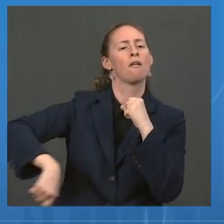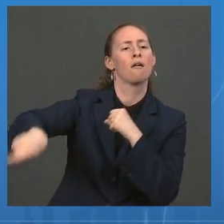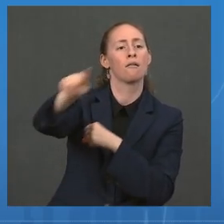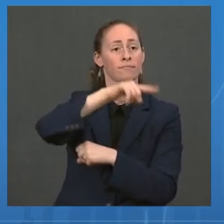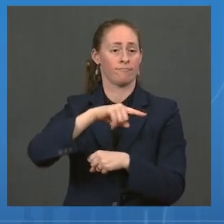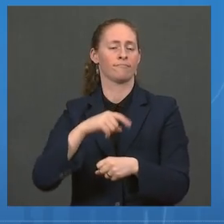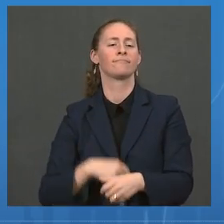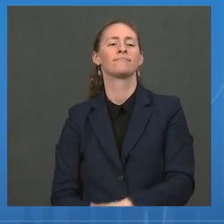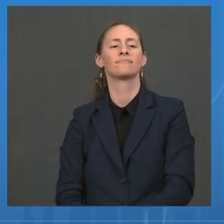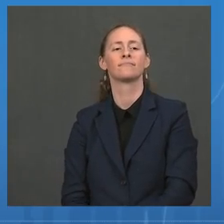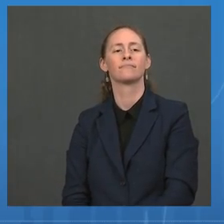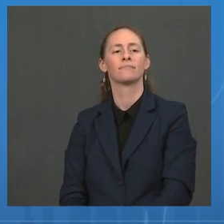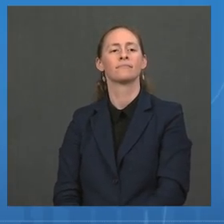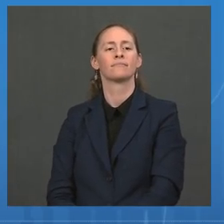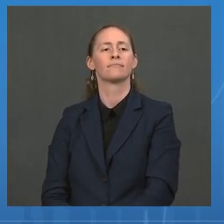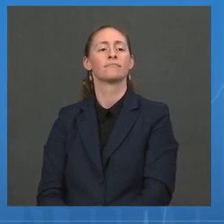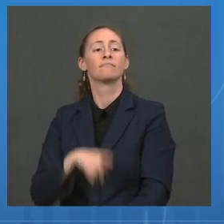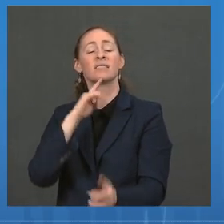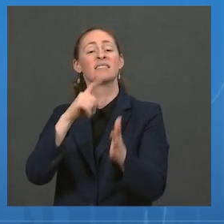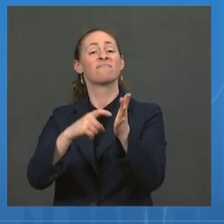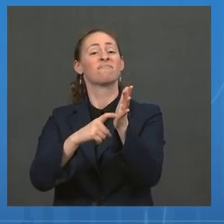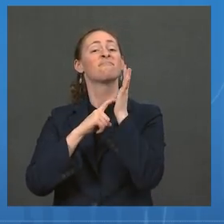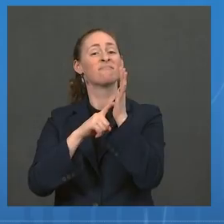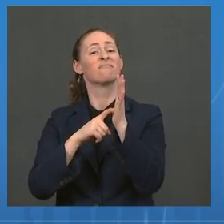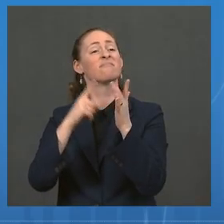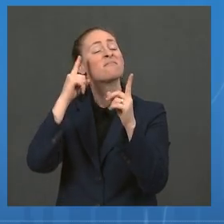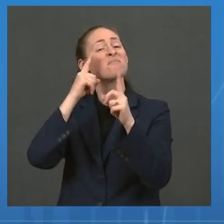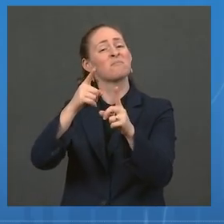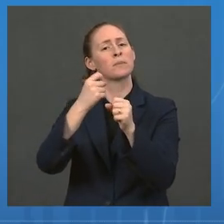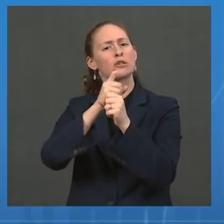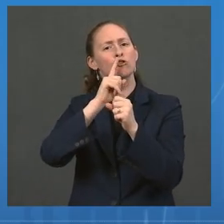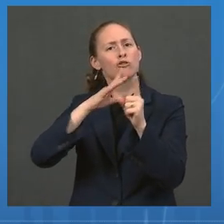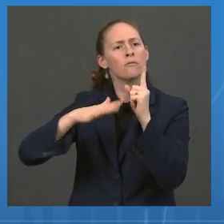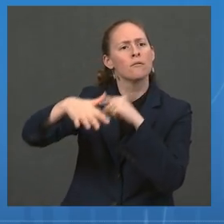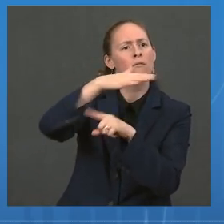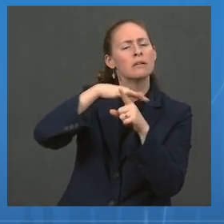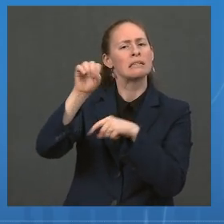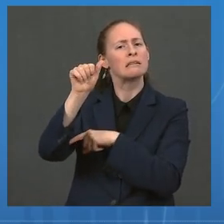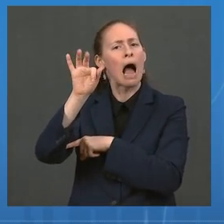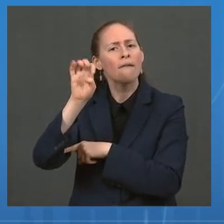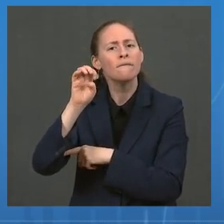about creating safer spaces for people to work, learn, and get healthcare.